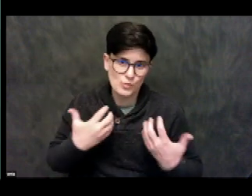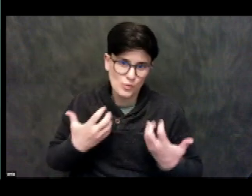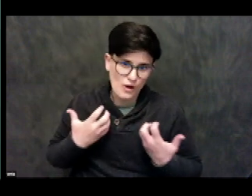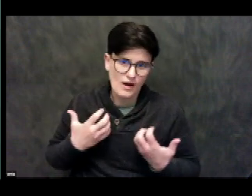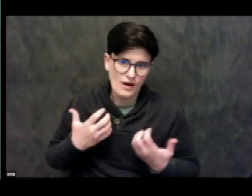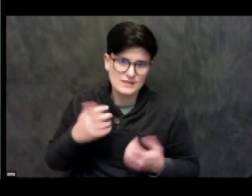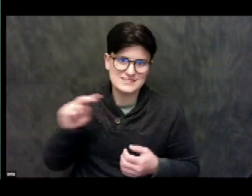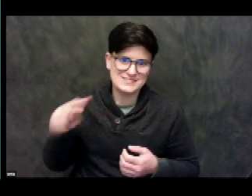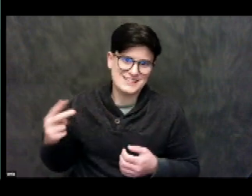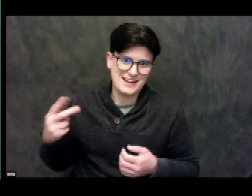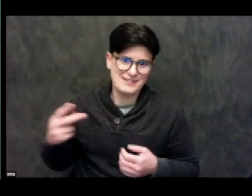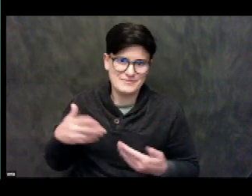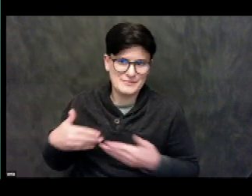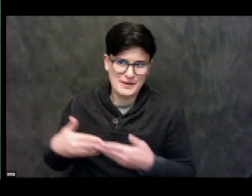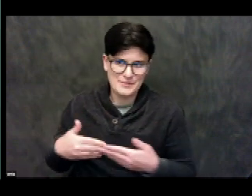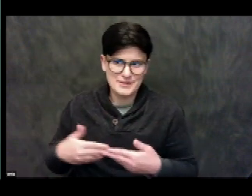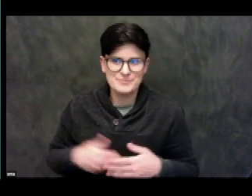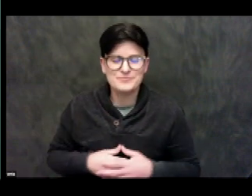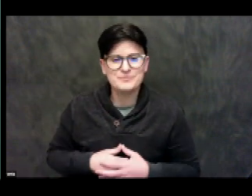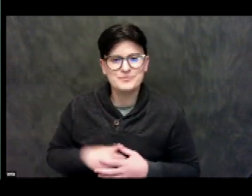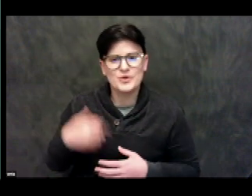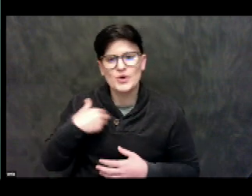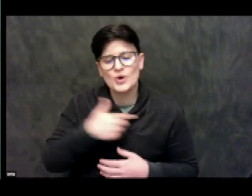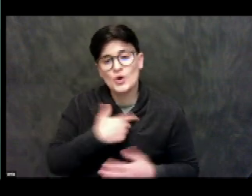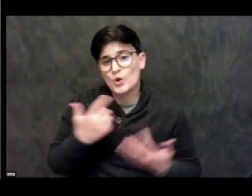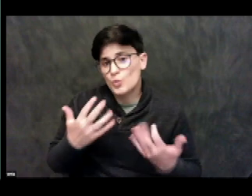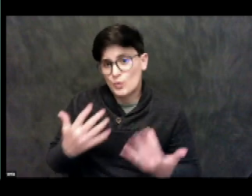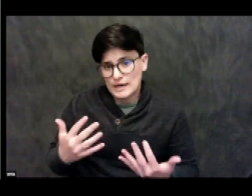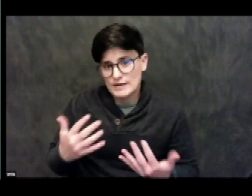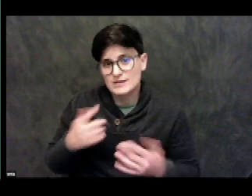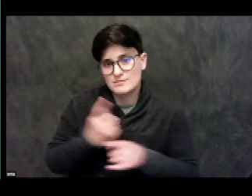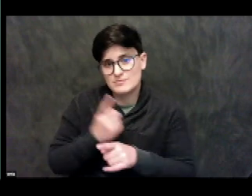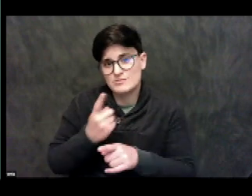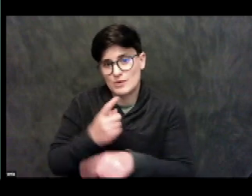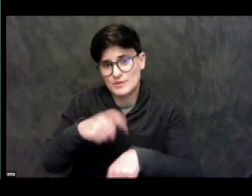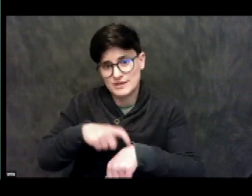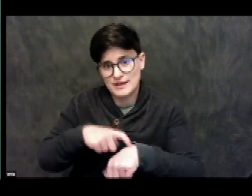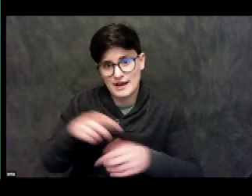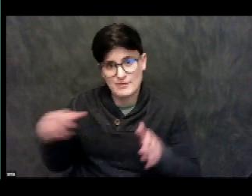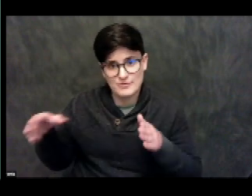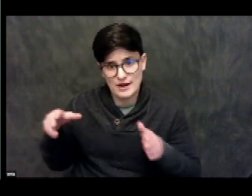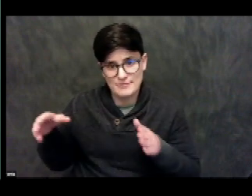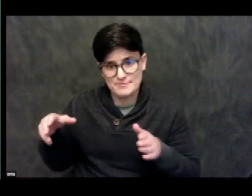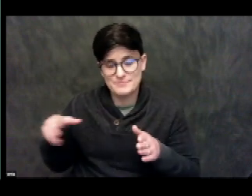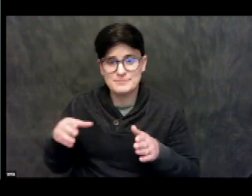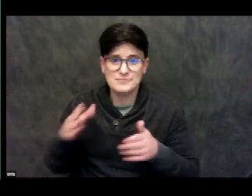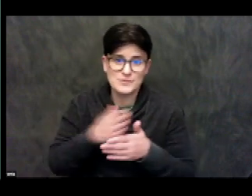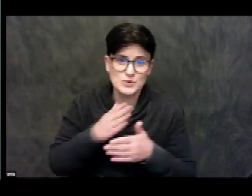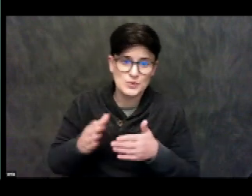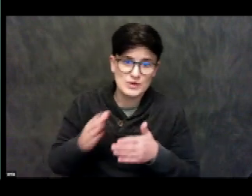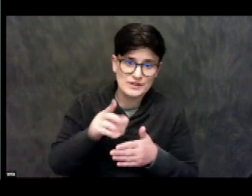We waited the proper time frame between the first and the second so my body could heal up and everything.